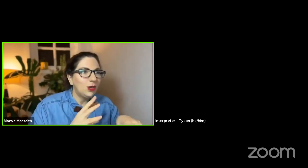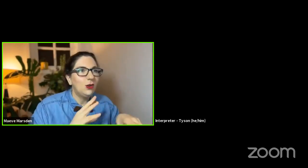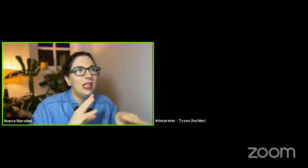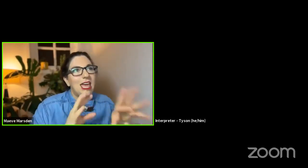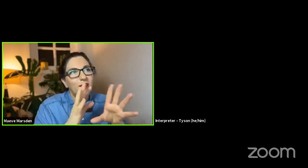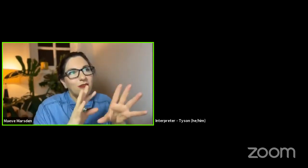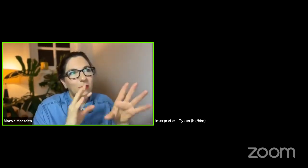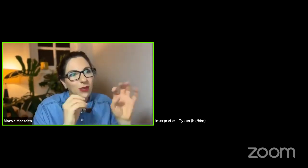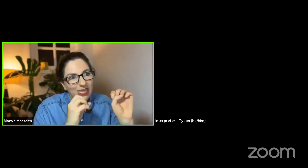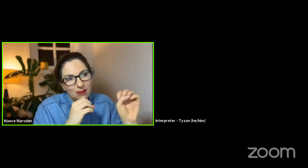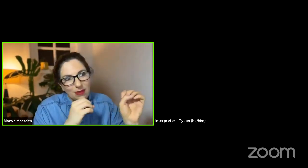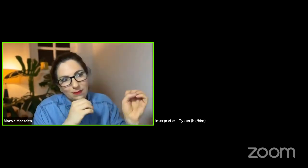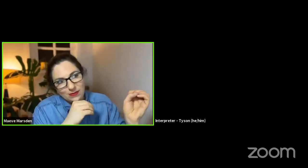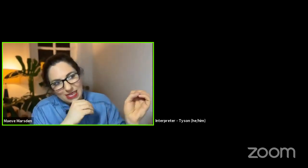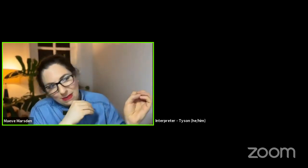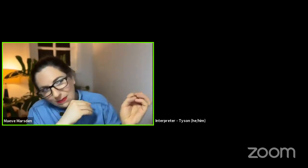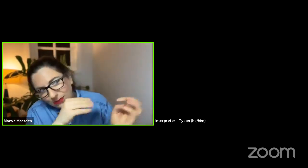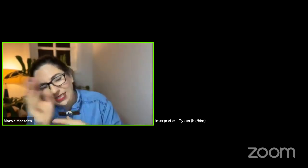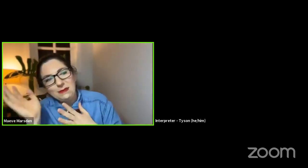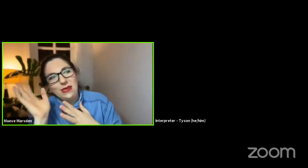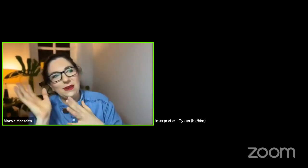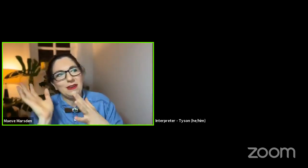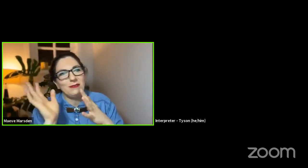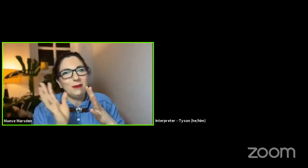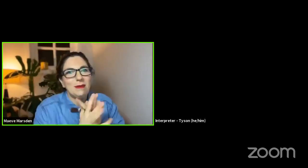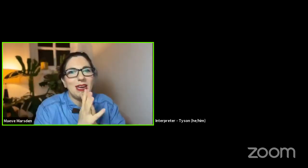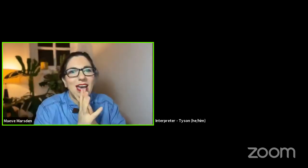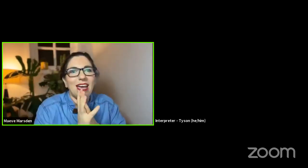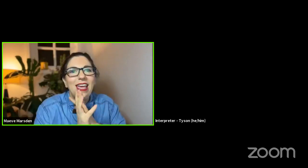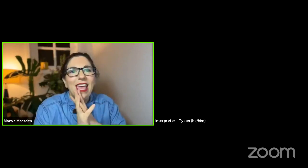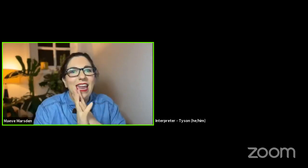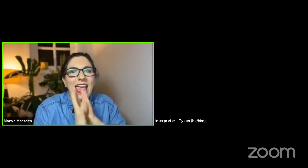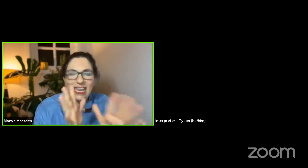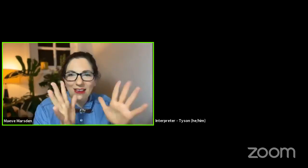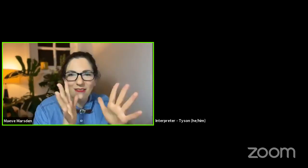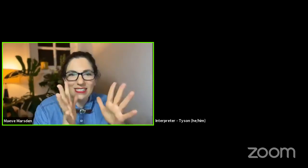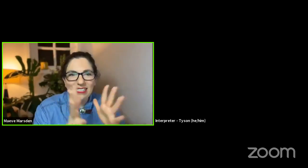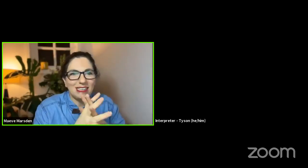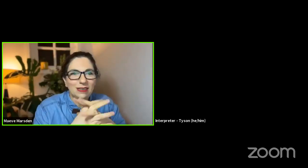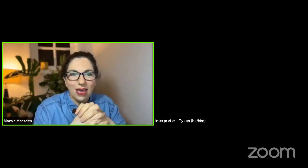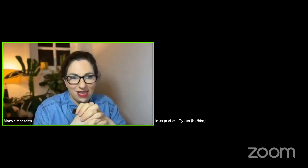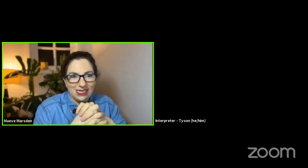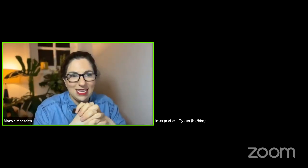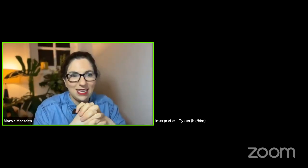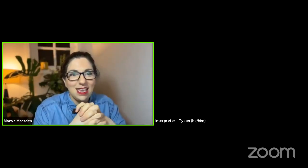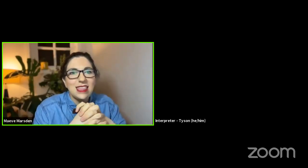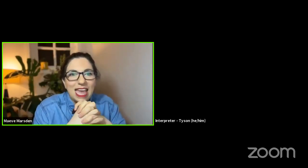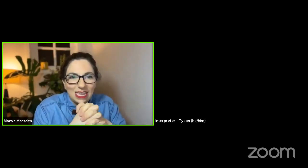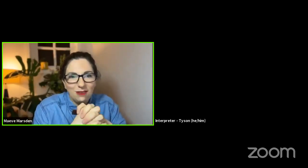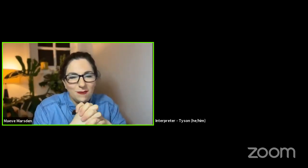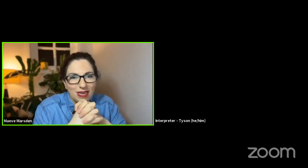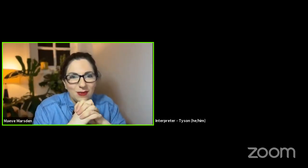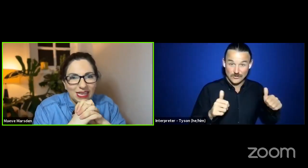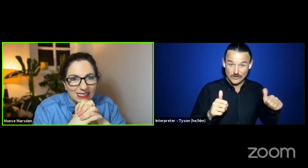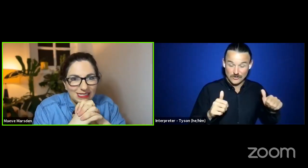in our chat box, it should in our chat box. It should be there now you can also head over. I want to hear here I want to hear people say people disappearing from the webinar